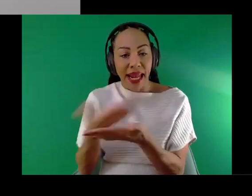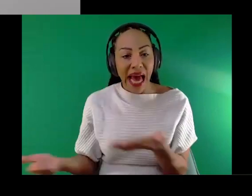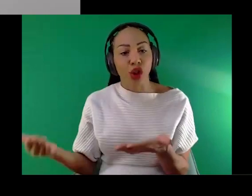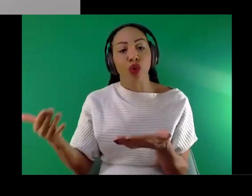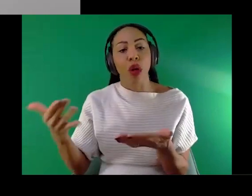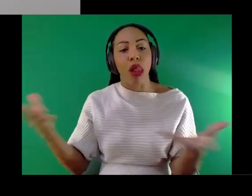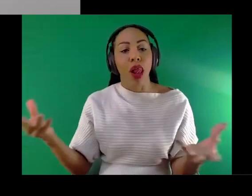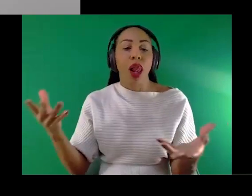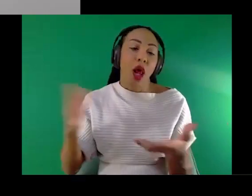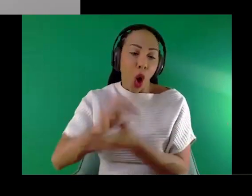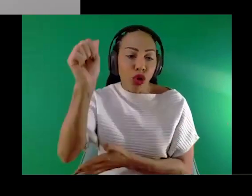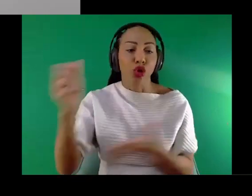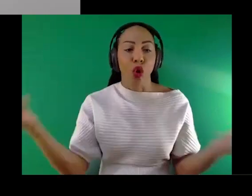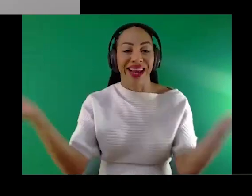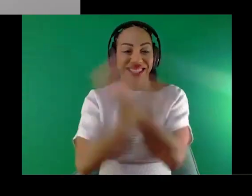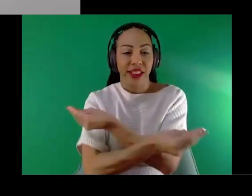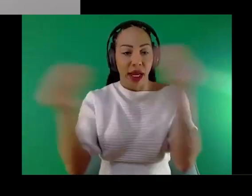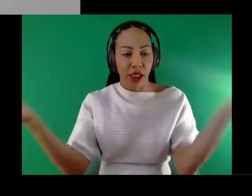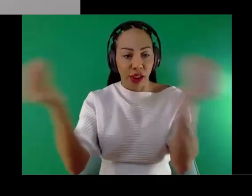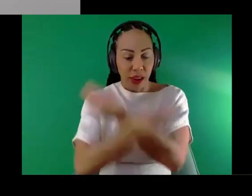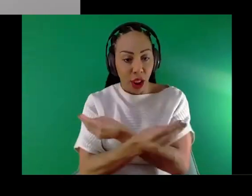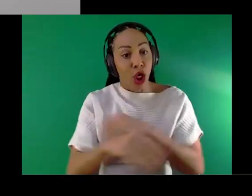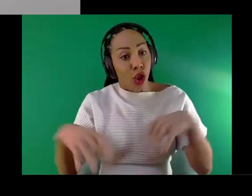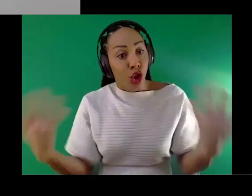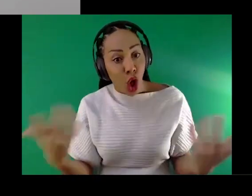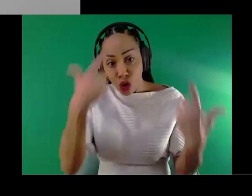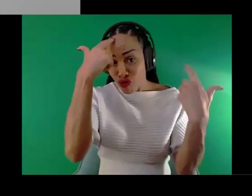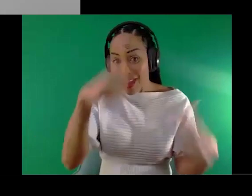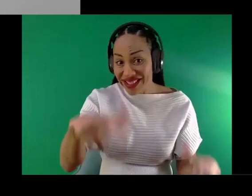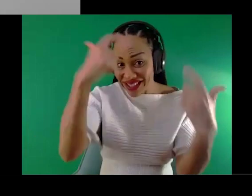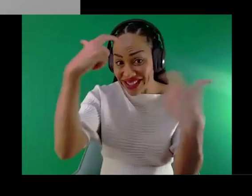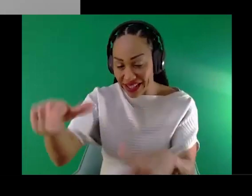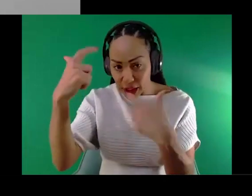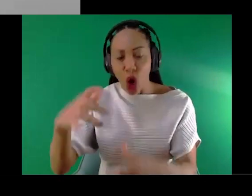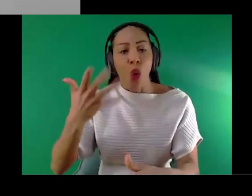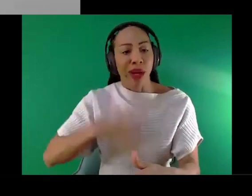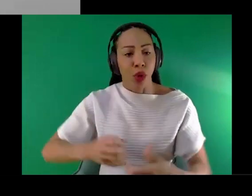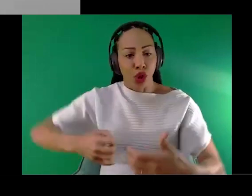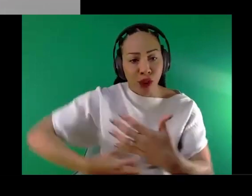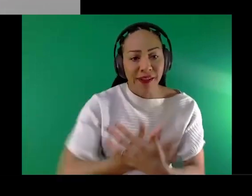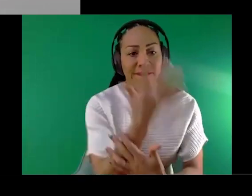residencies is functional to the development Innovation and renewal of the Performing Arts